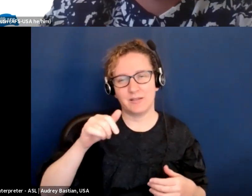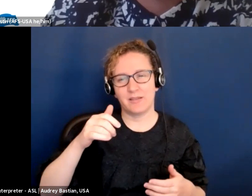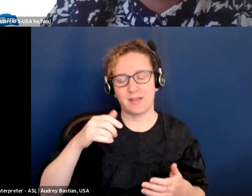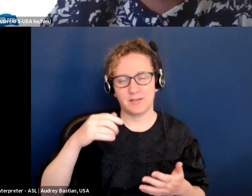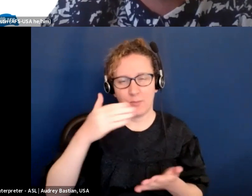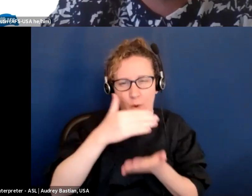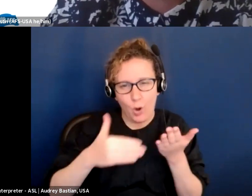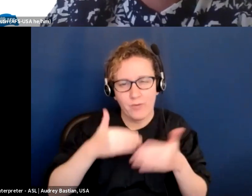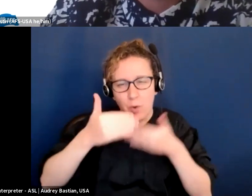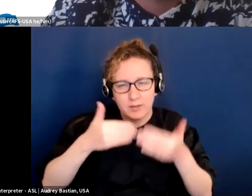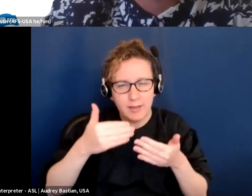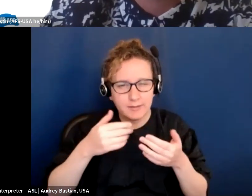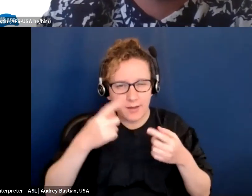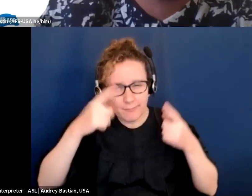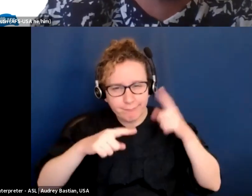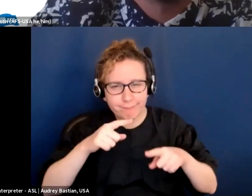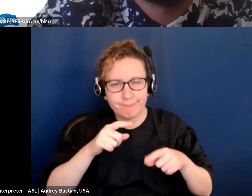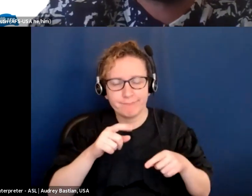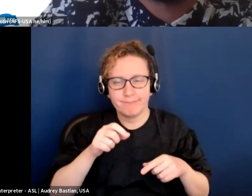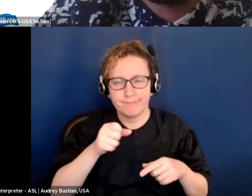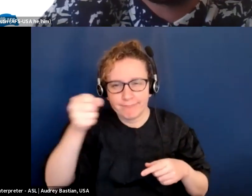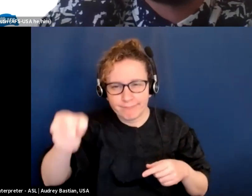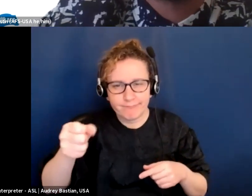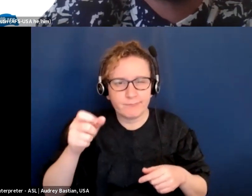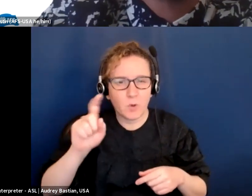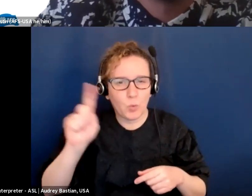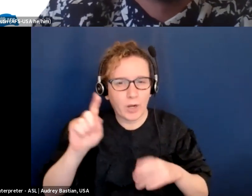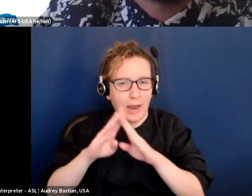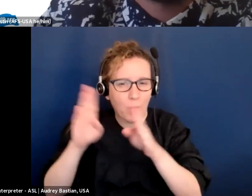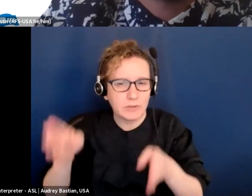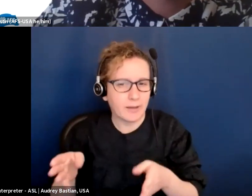working with a student and a partner to make their program possible.